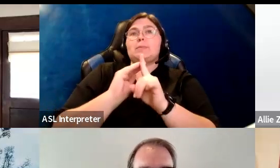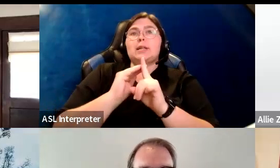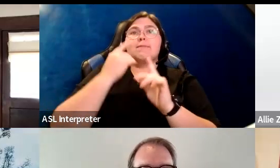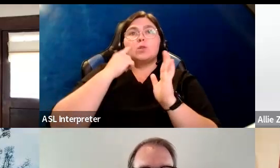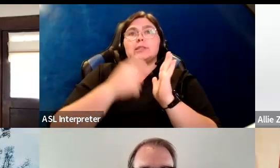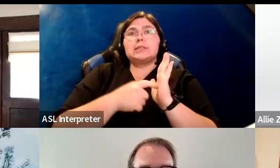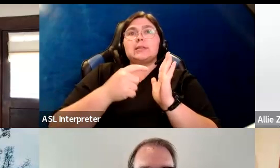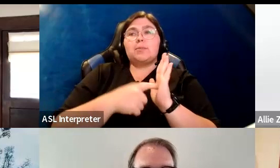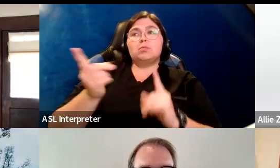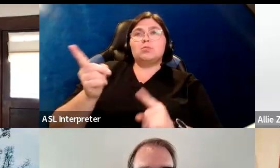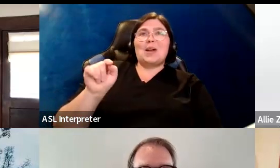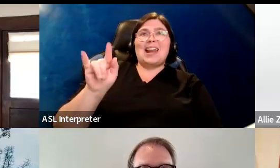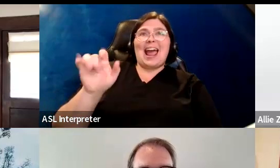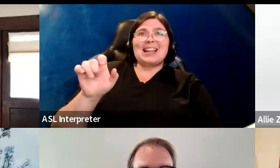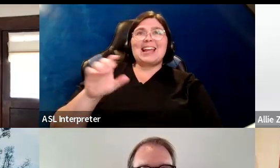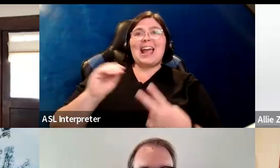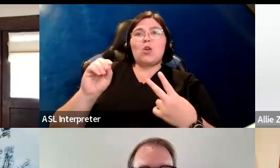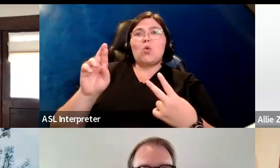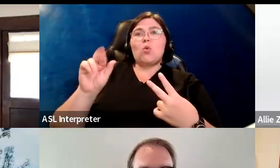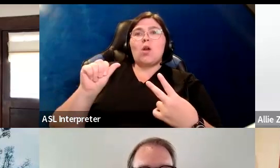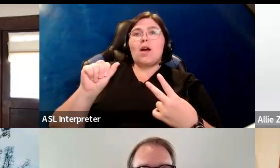that Allie and Raafat have come up with.